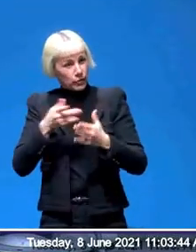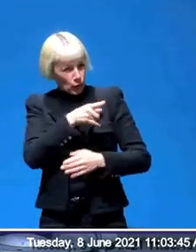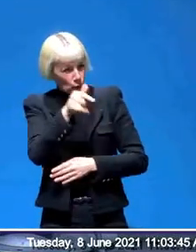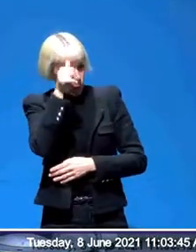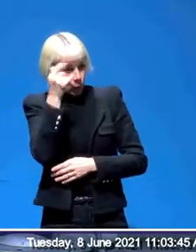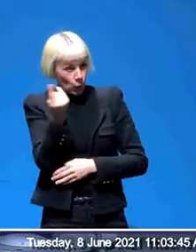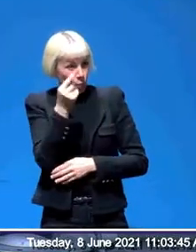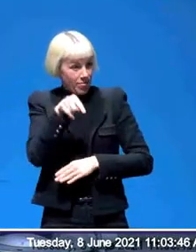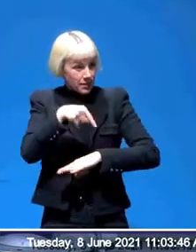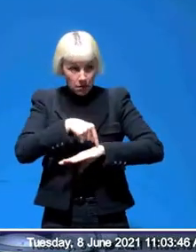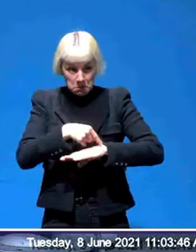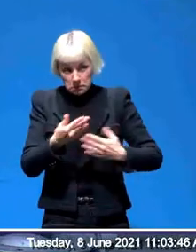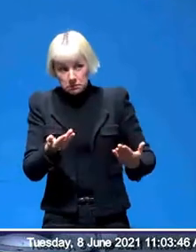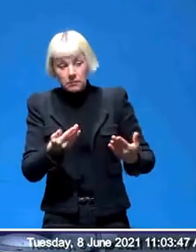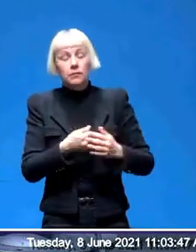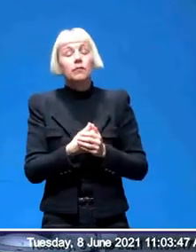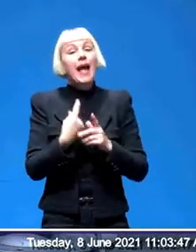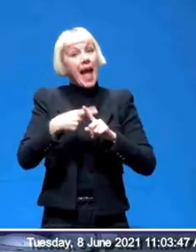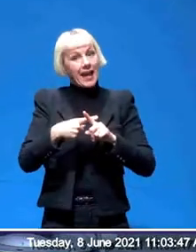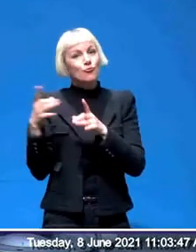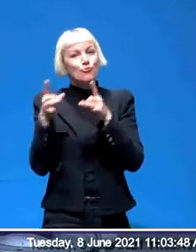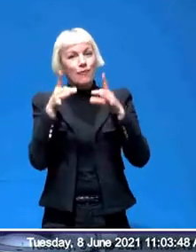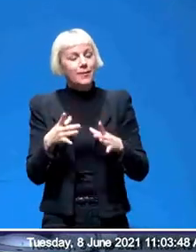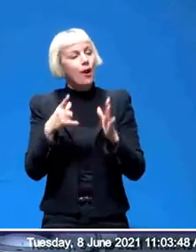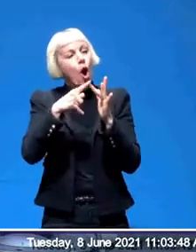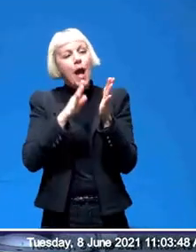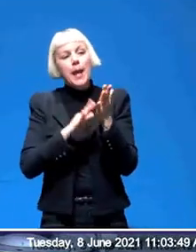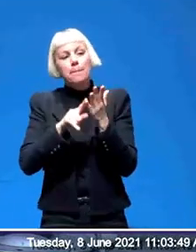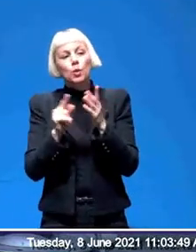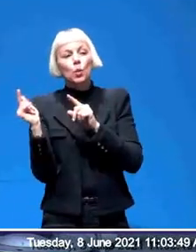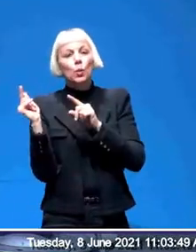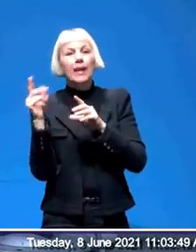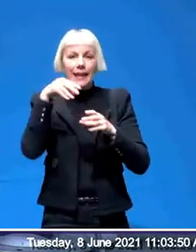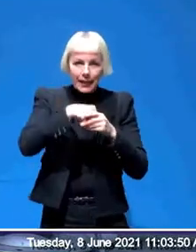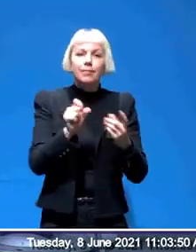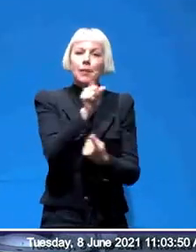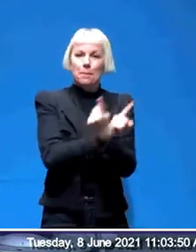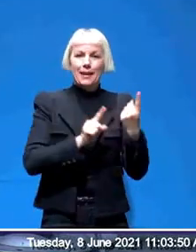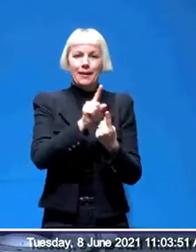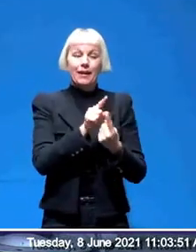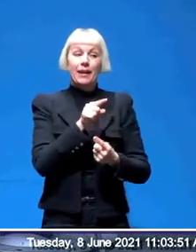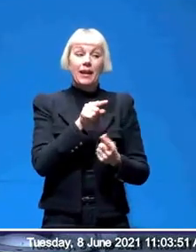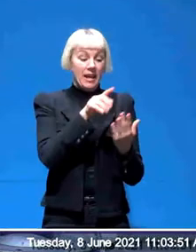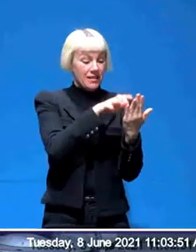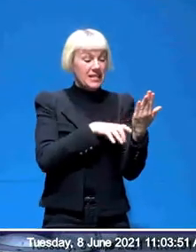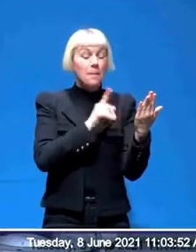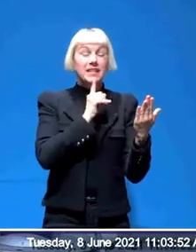at the time, and the director of the IMU were present? Yes. Ms Boswell says she recalls that you were upset that you had not